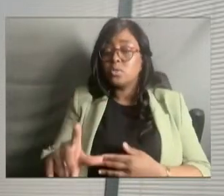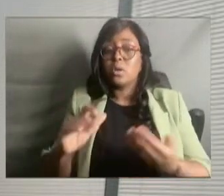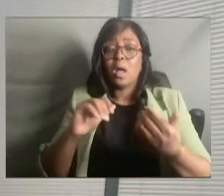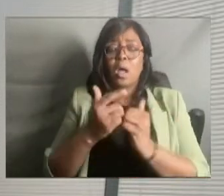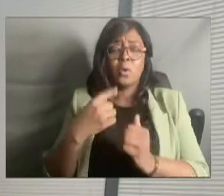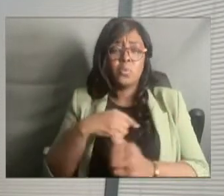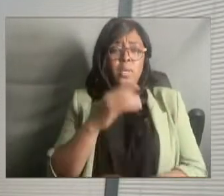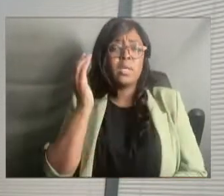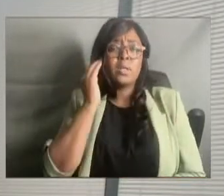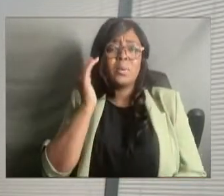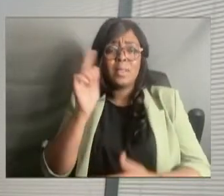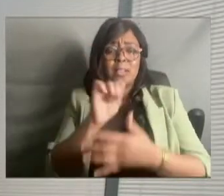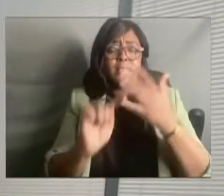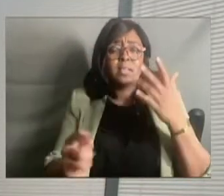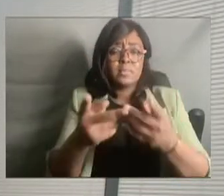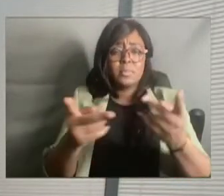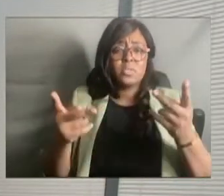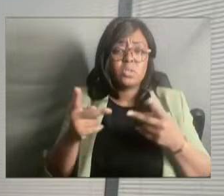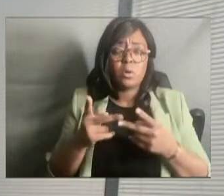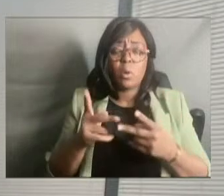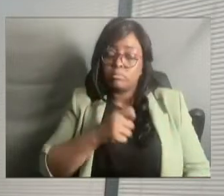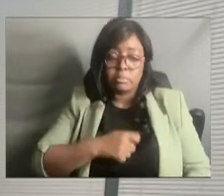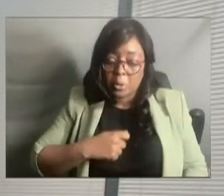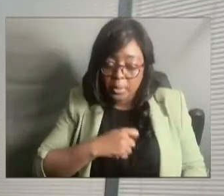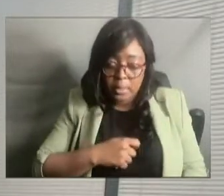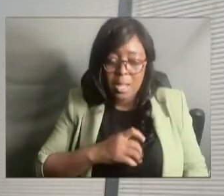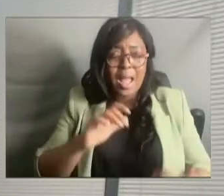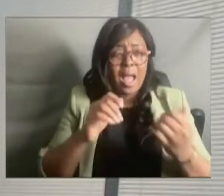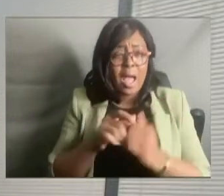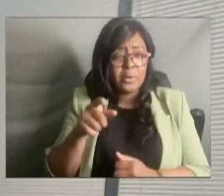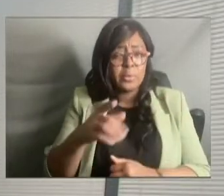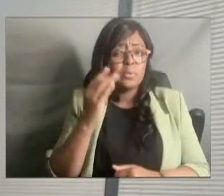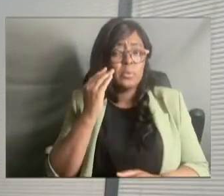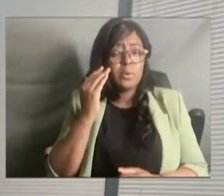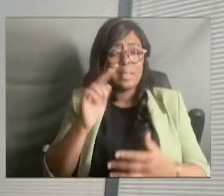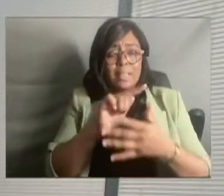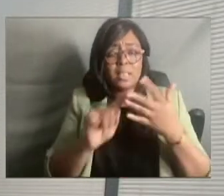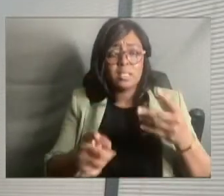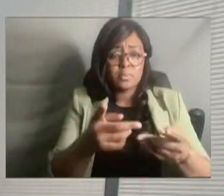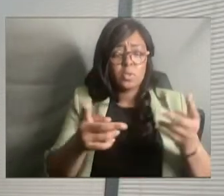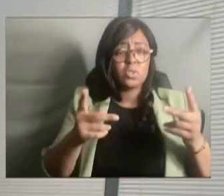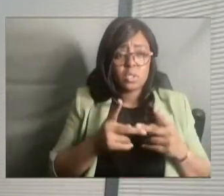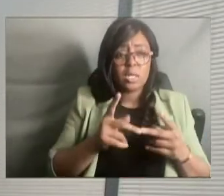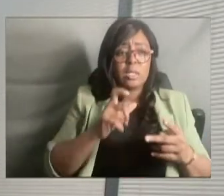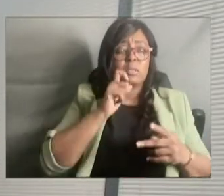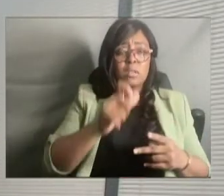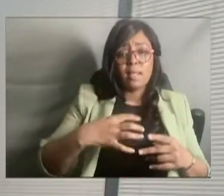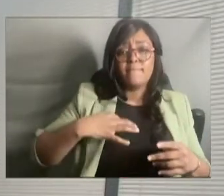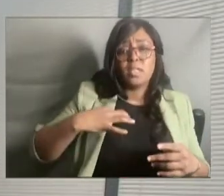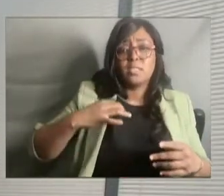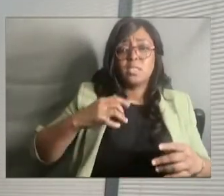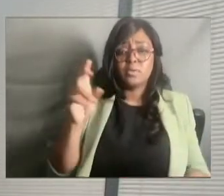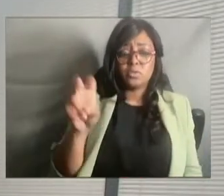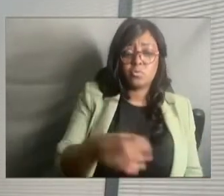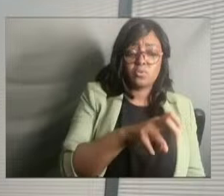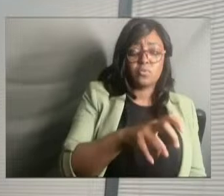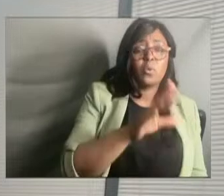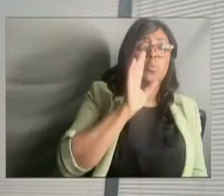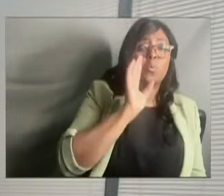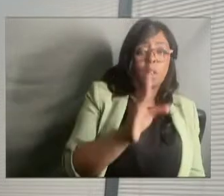appreciate that. Another question, how do we know that these positions have oh, sorry.